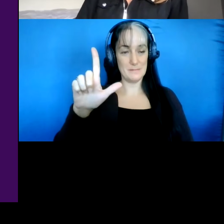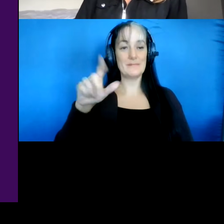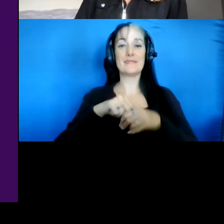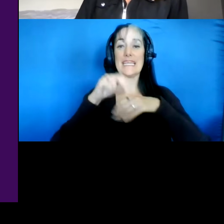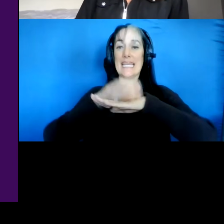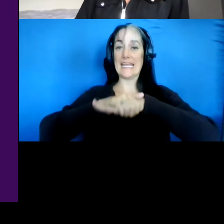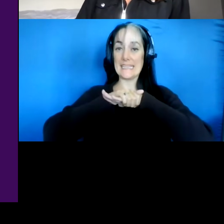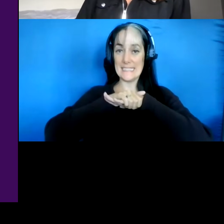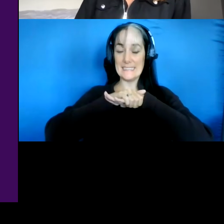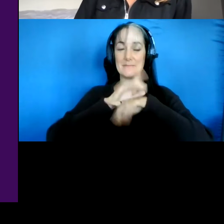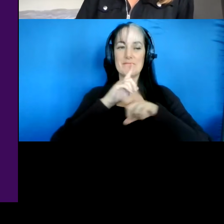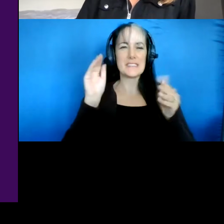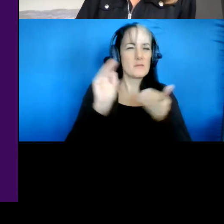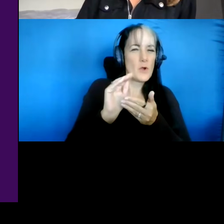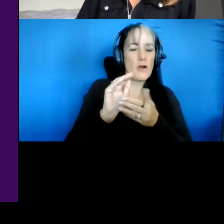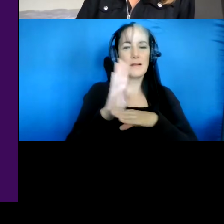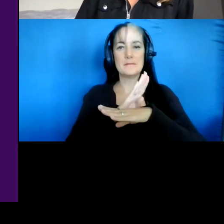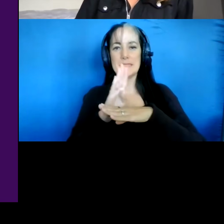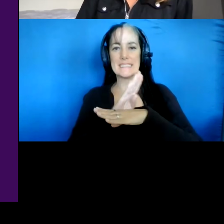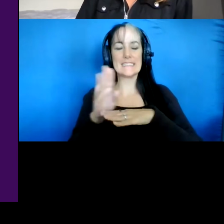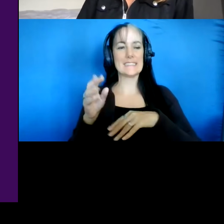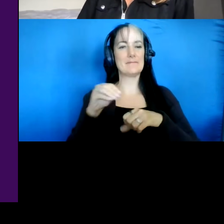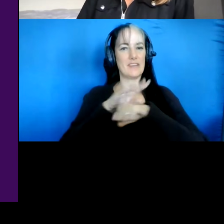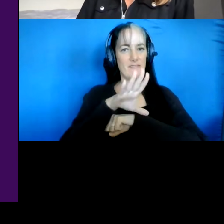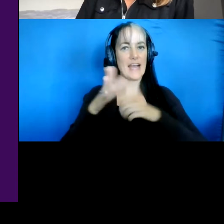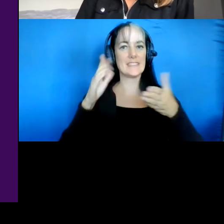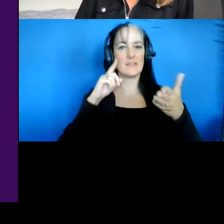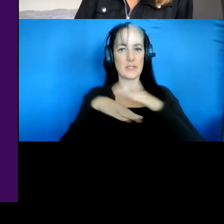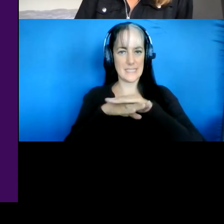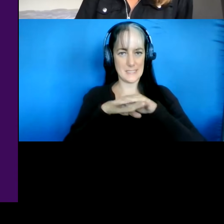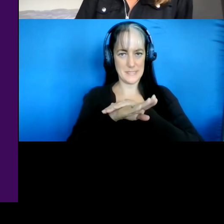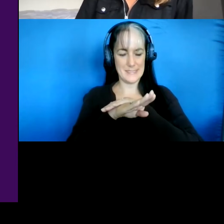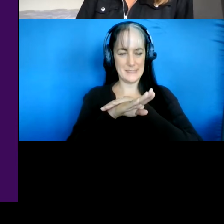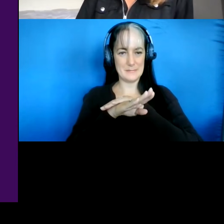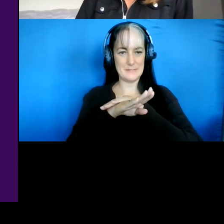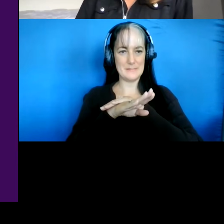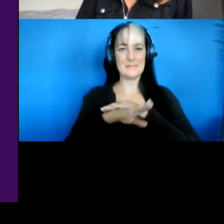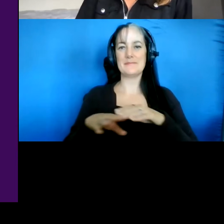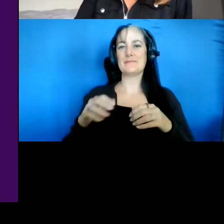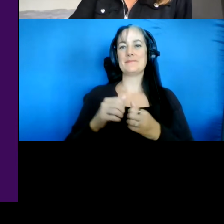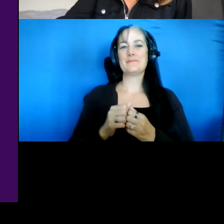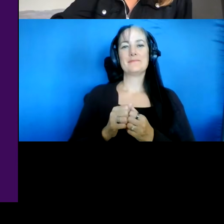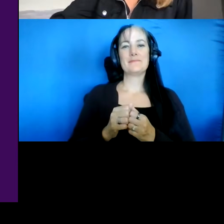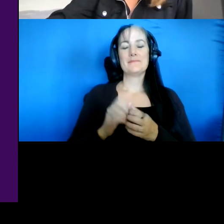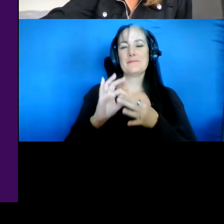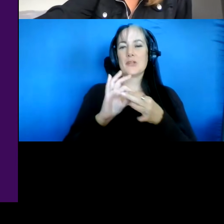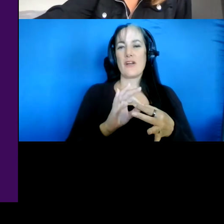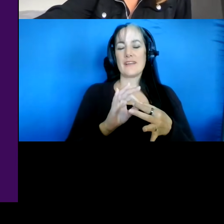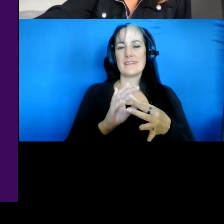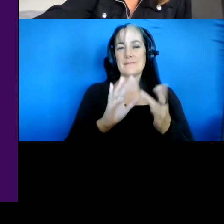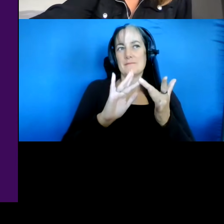and we do things, all things accessibility and inclusion across the web, mobile, XOR,